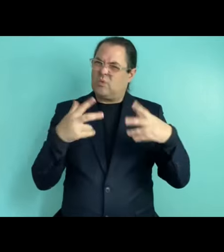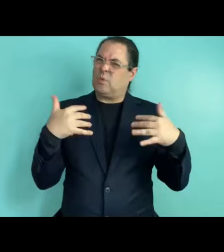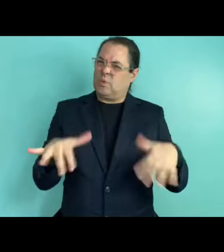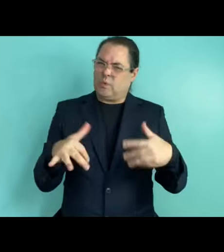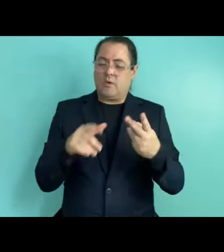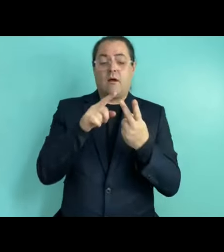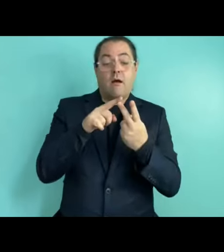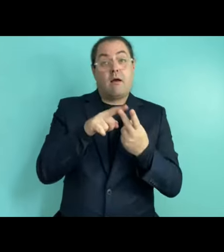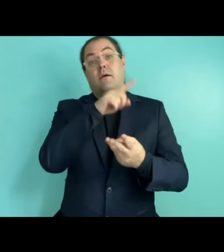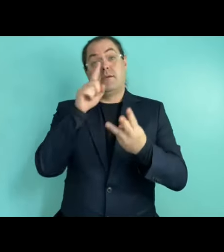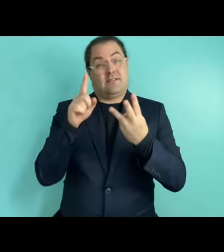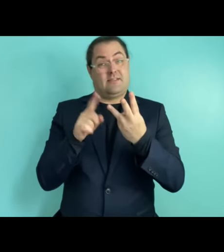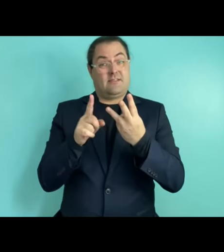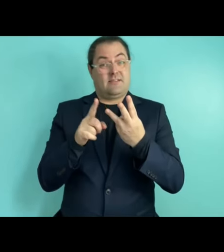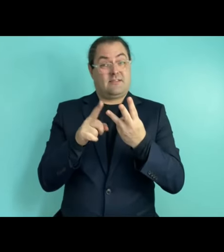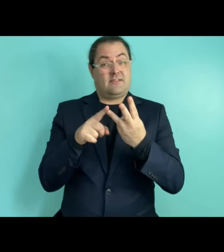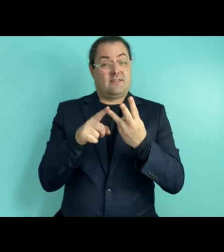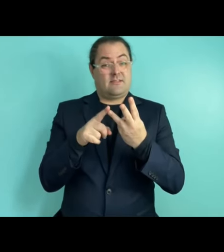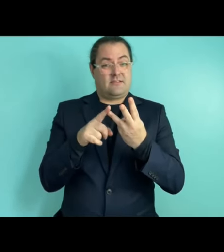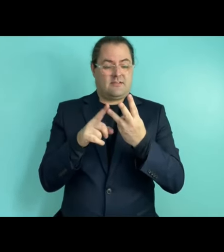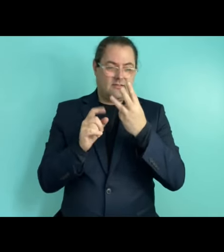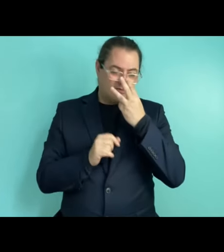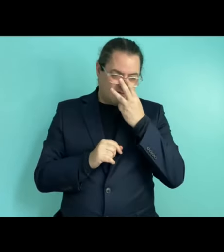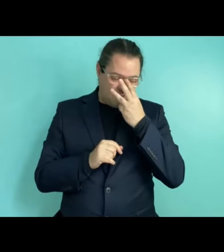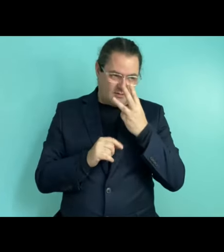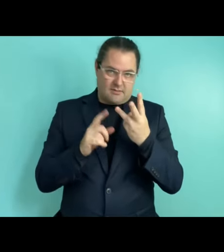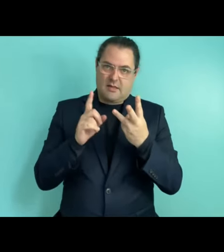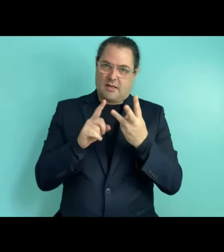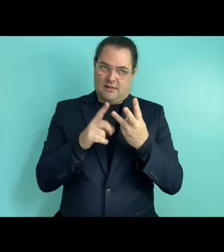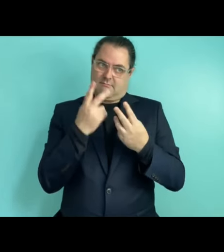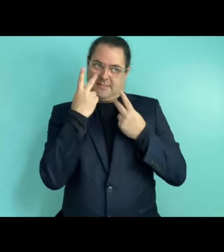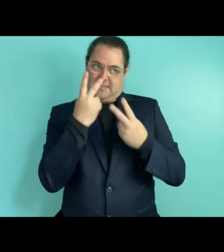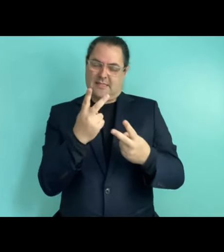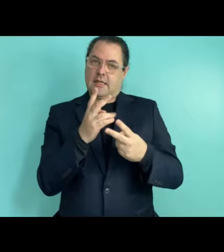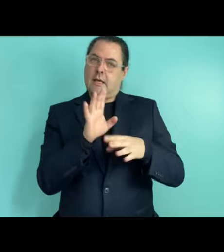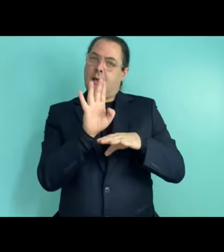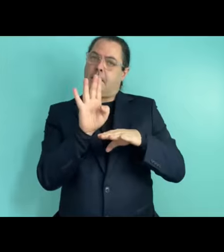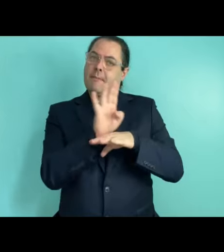which I think is also important is that colonizing private sector is an important in the entity,